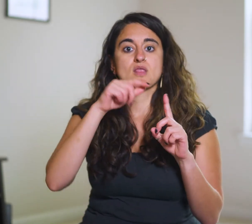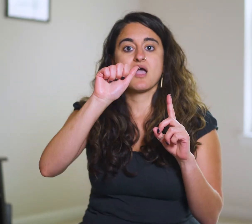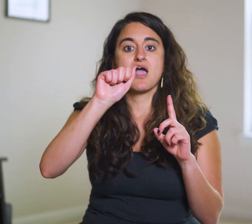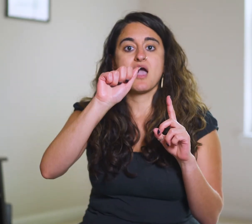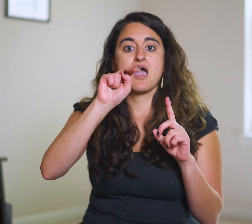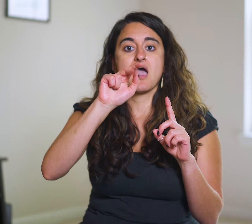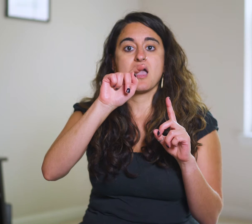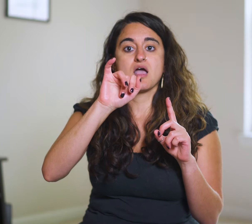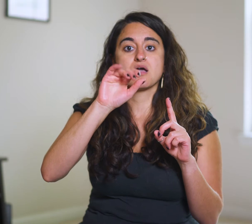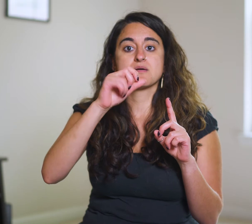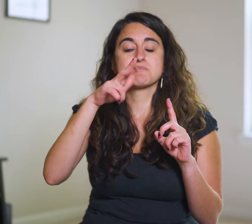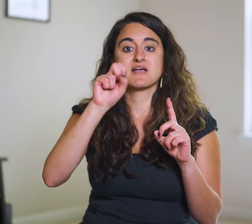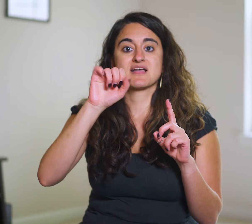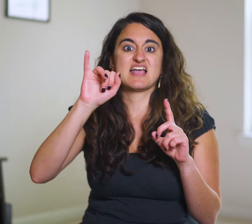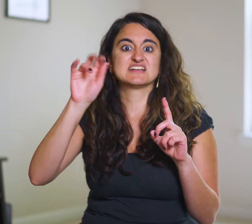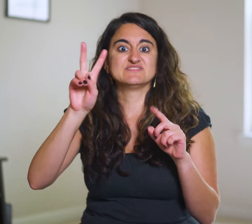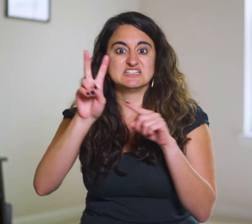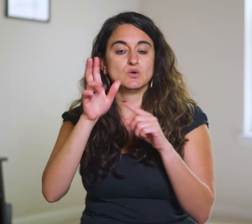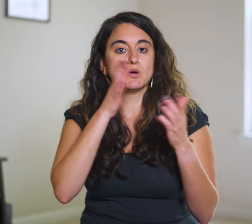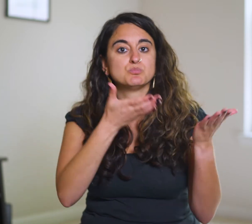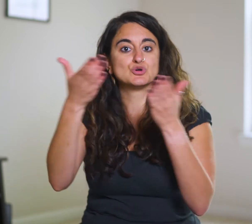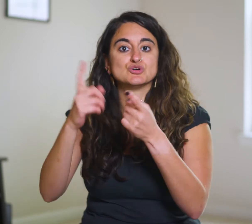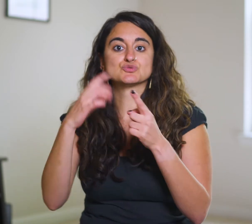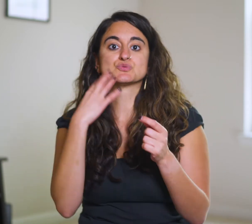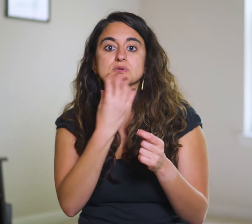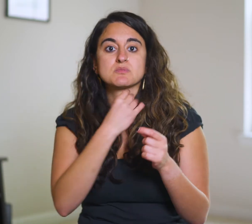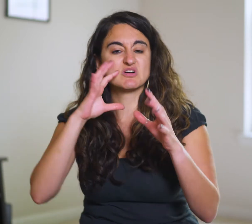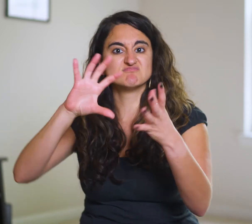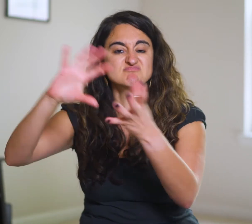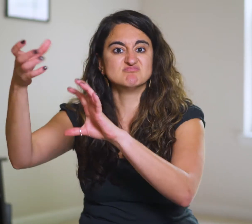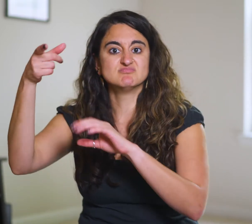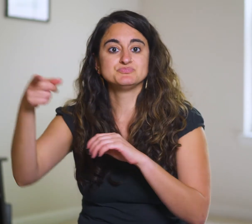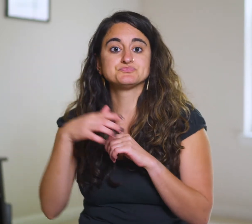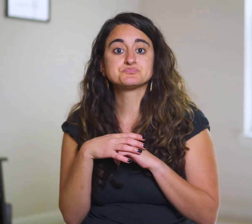Antiochus IV will bring to Jerusalem.